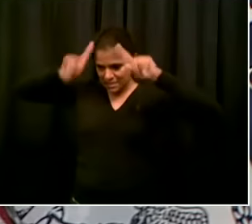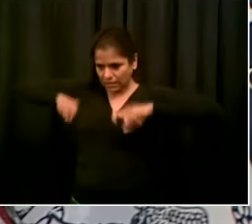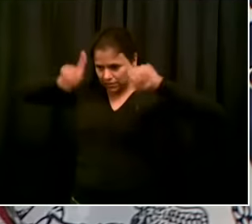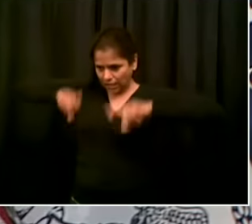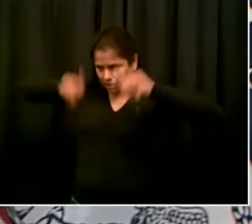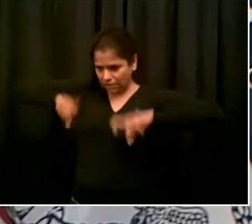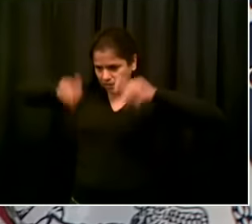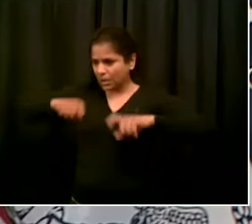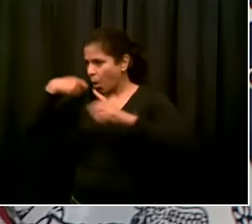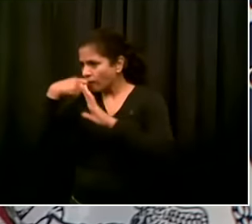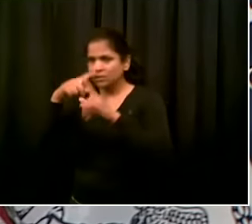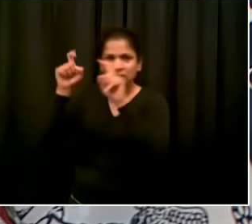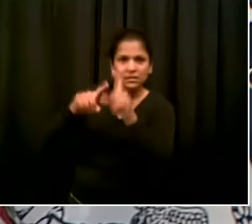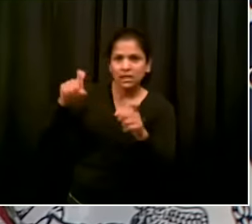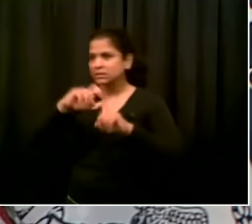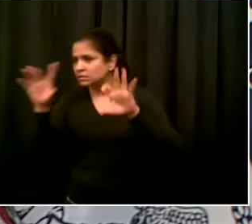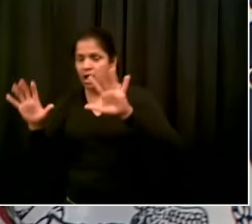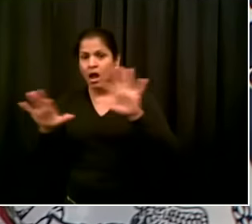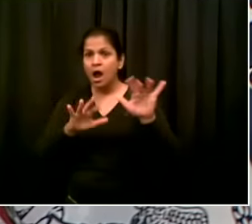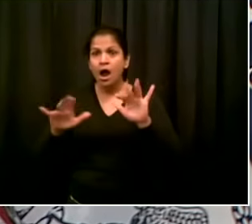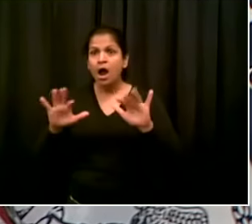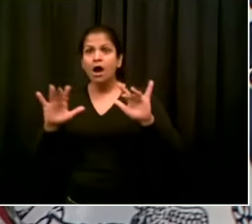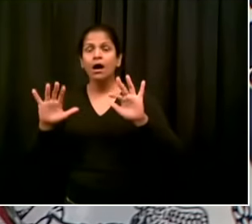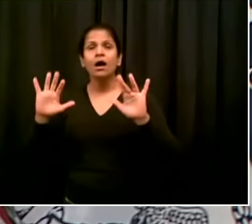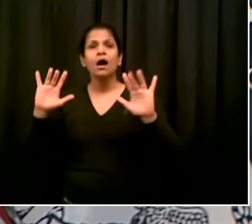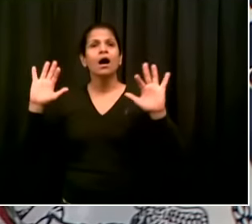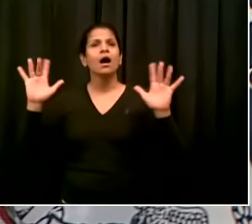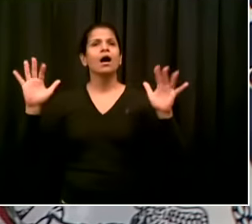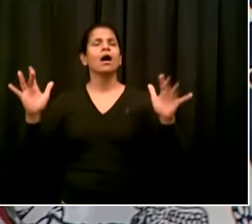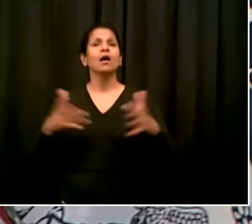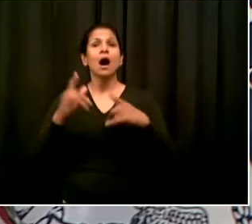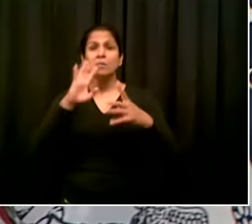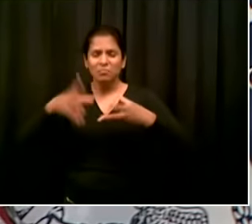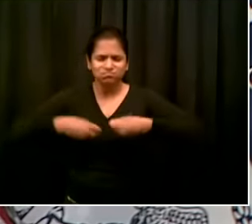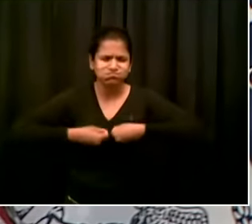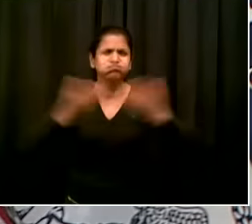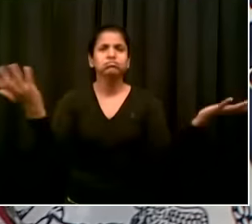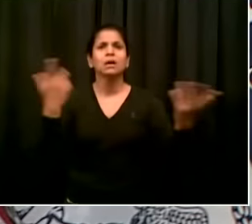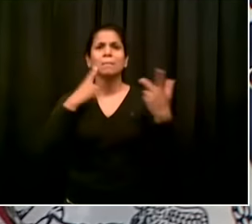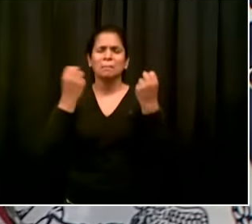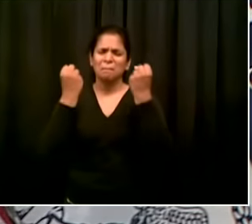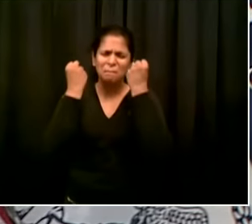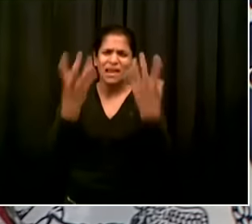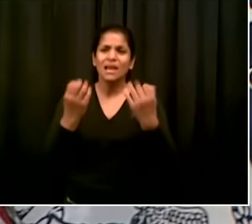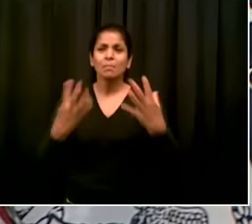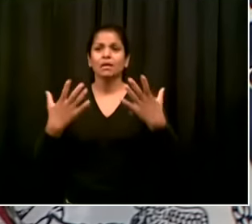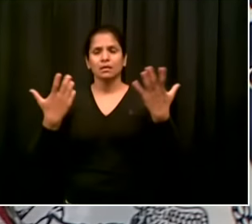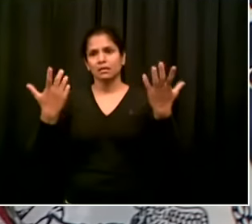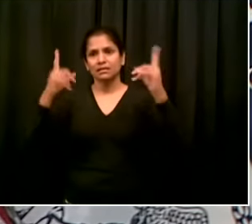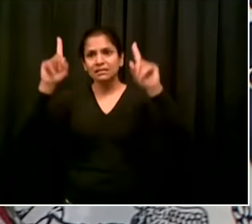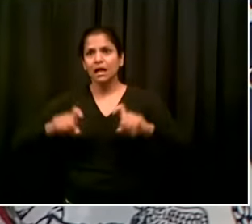THAT SCHOOL COMMUNITIES ARE SAFE AND OBVIOUSLY THE